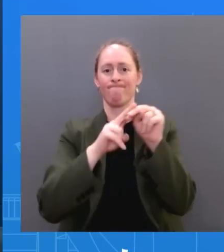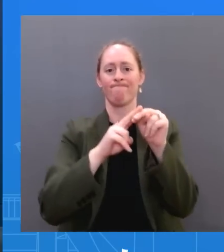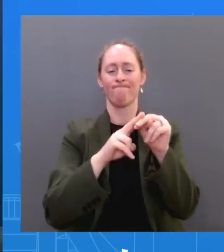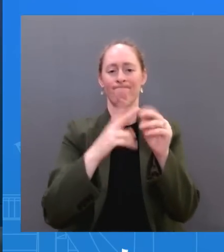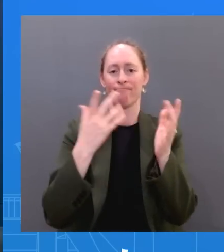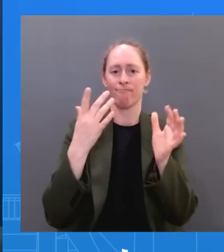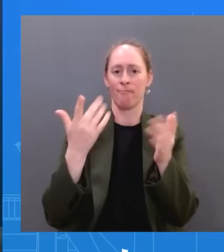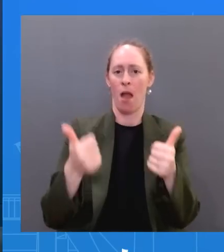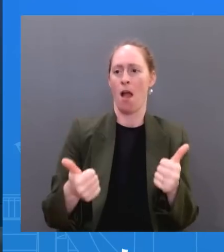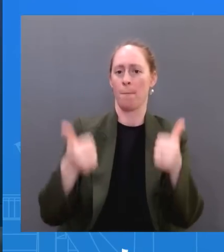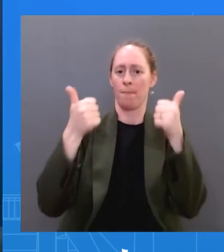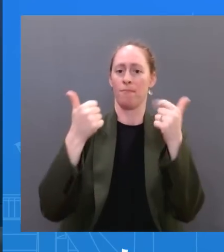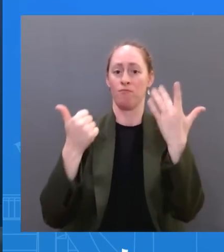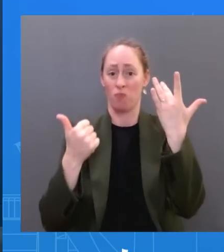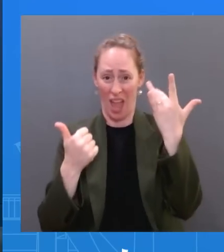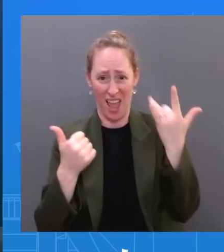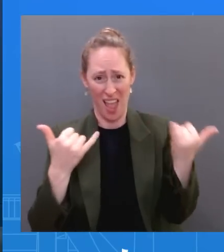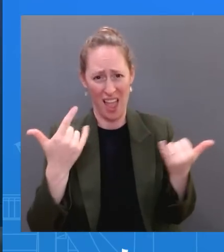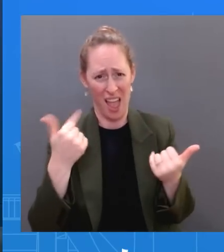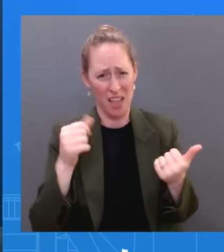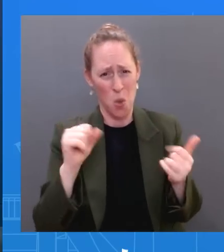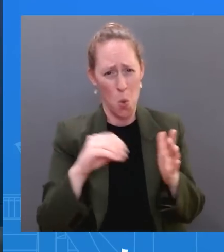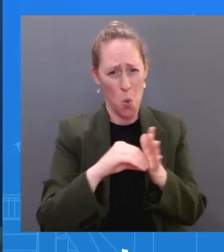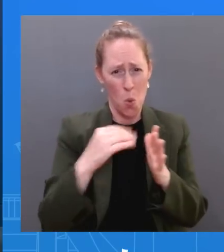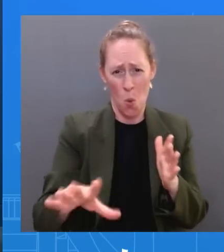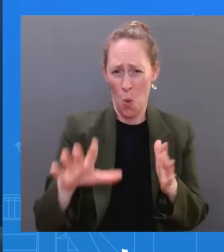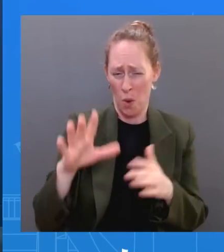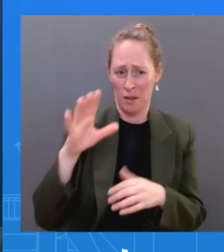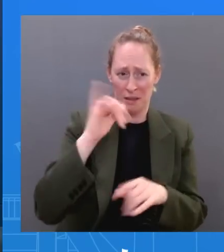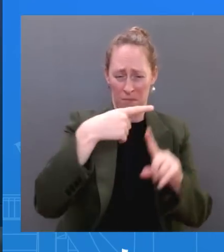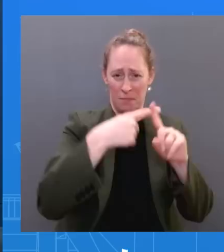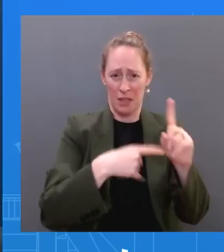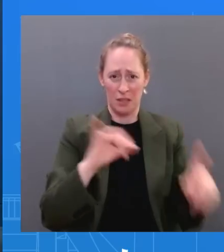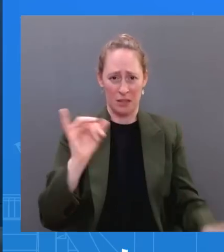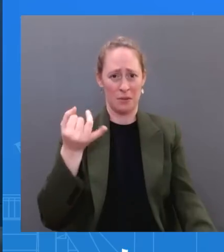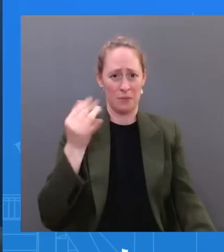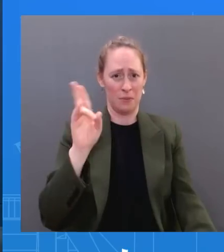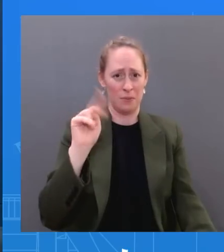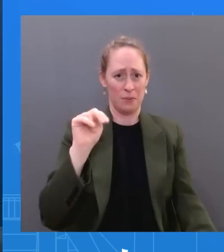Gas and food prices continue to be heavily impacted by the war in Ukraine.